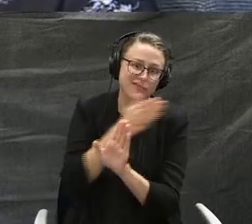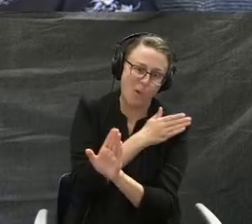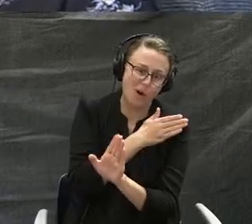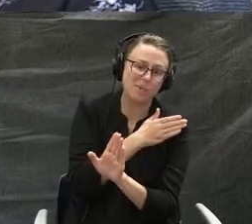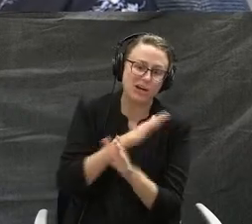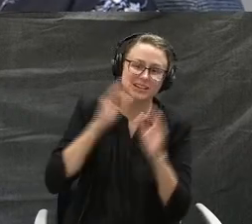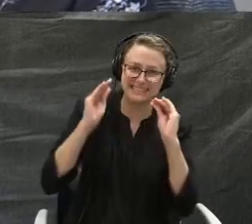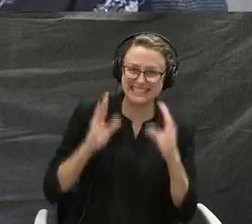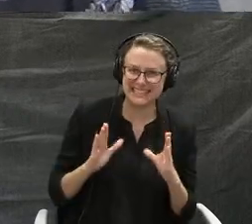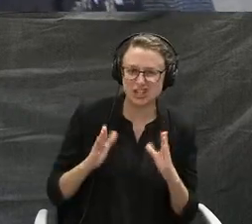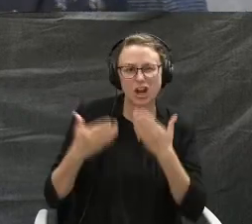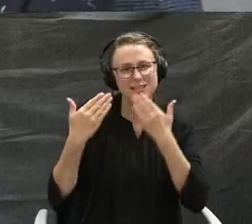share my thoughts.